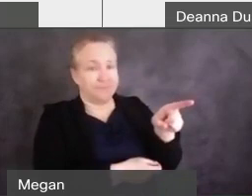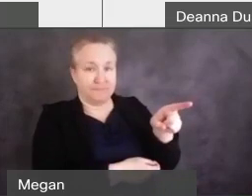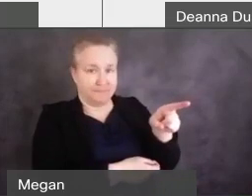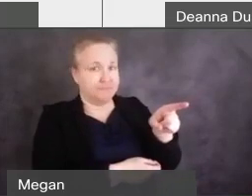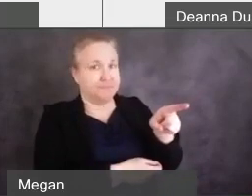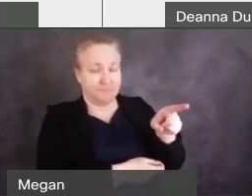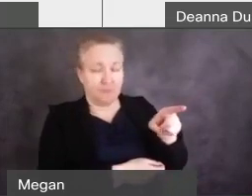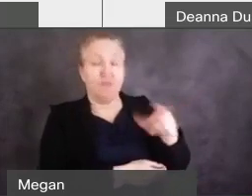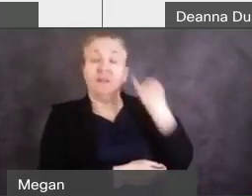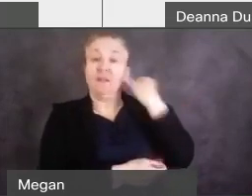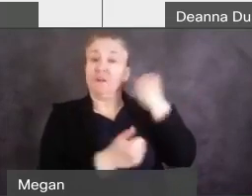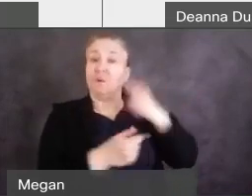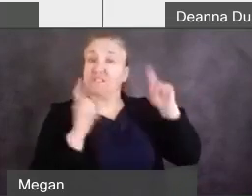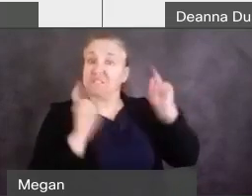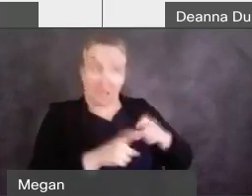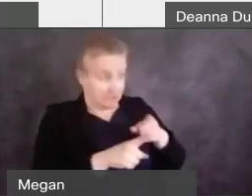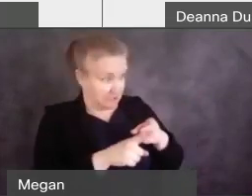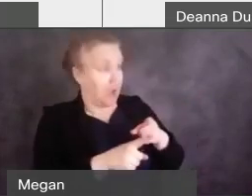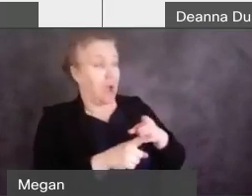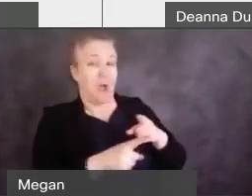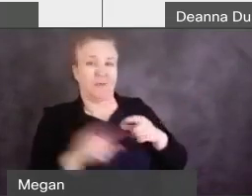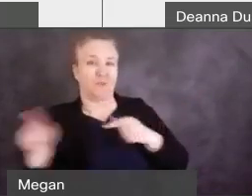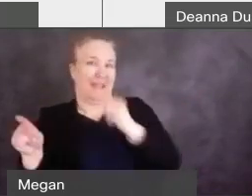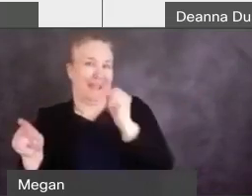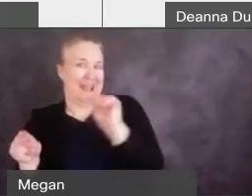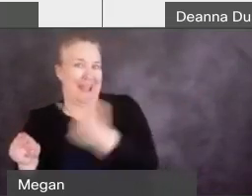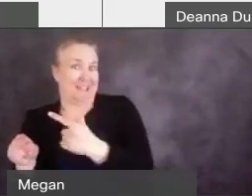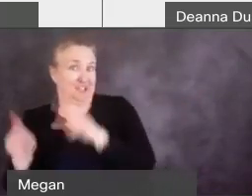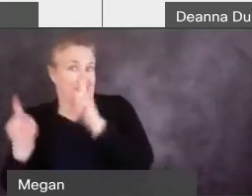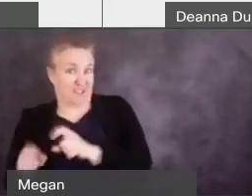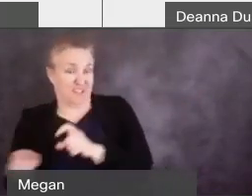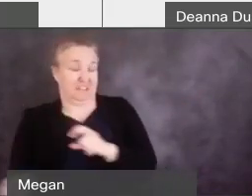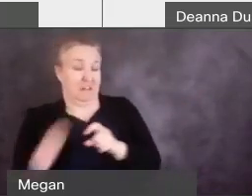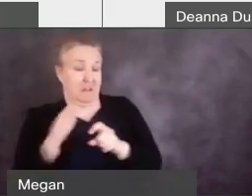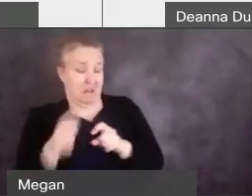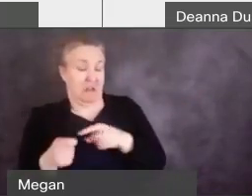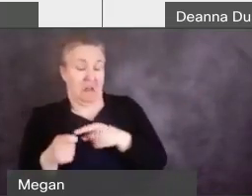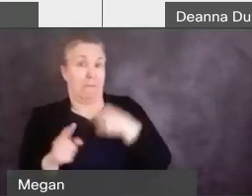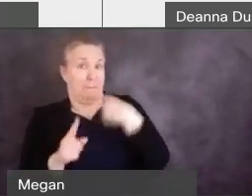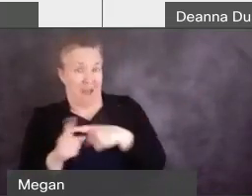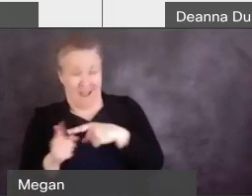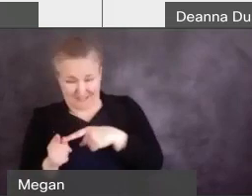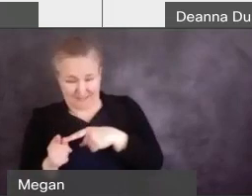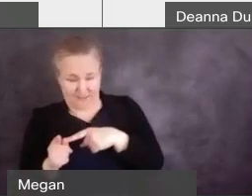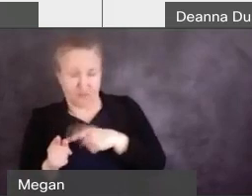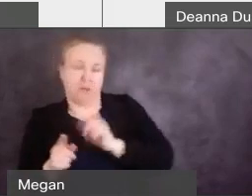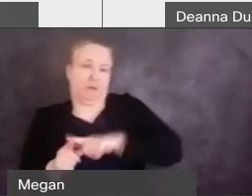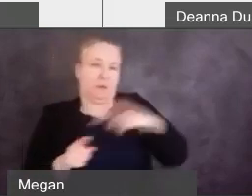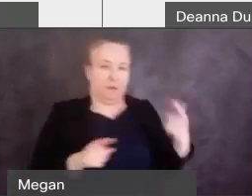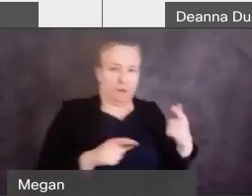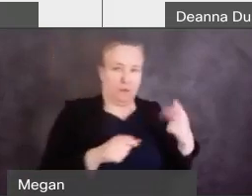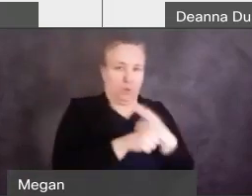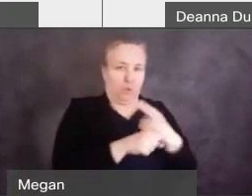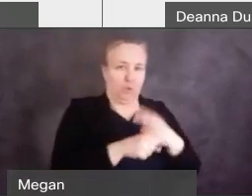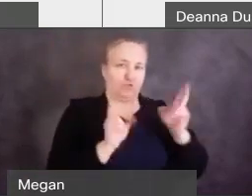tests positive on the antigen test, they either get this rapid PCR test performed or they go to